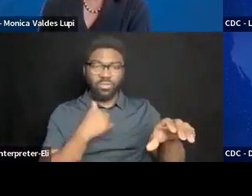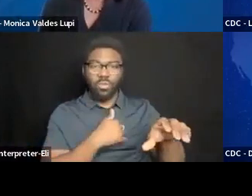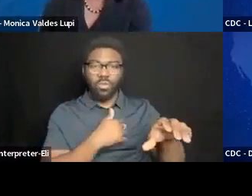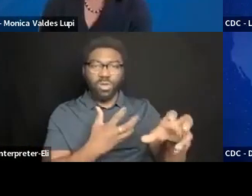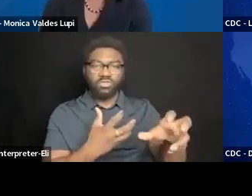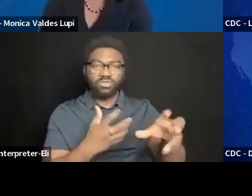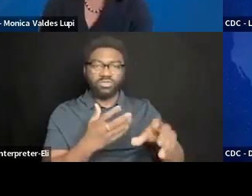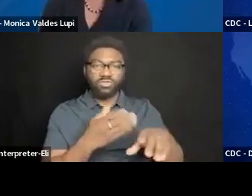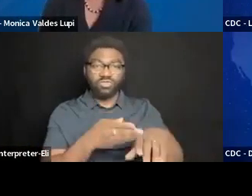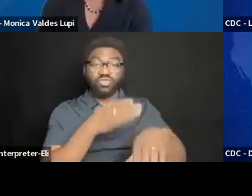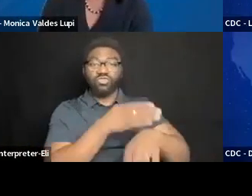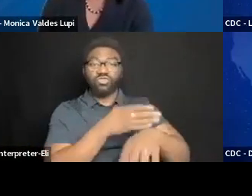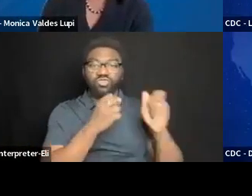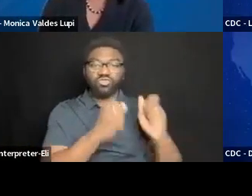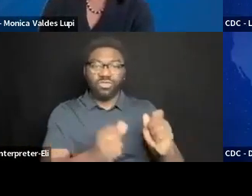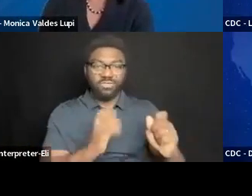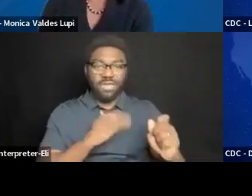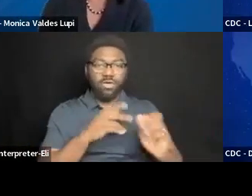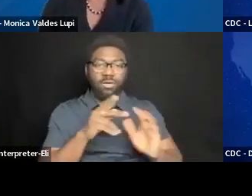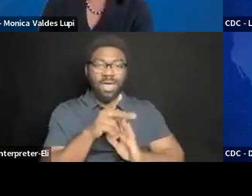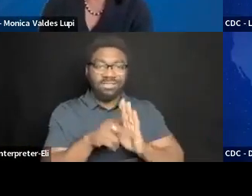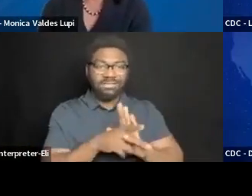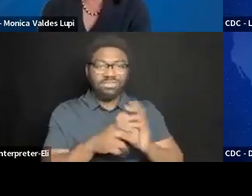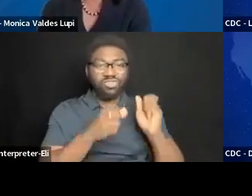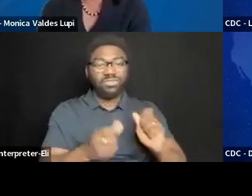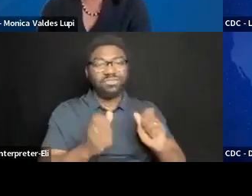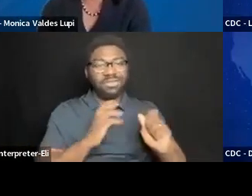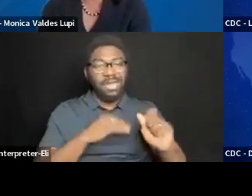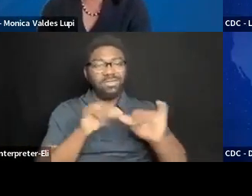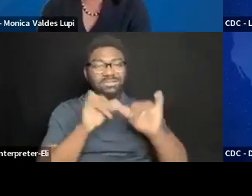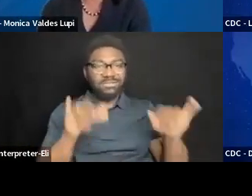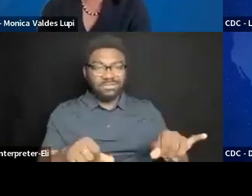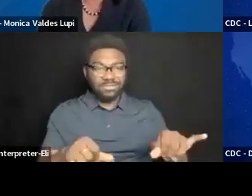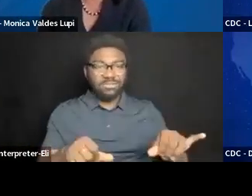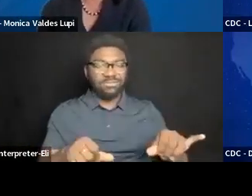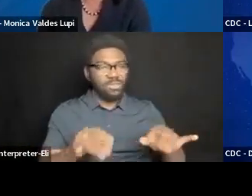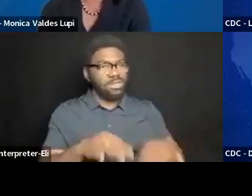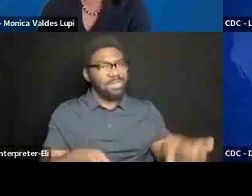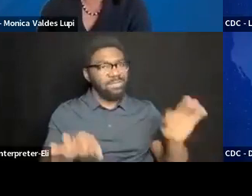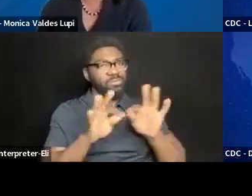systems that are really critical to thinking about access to health in our communities.